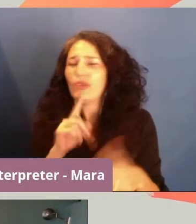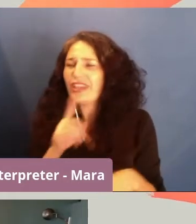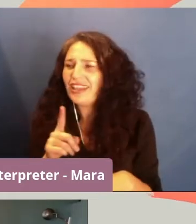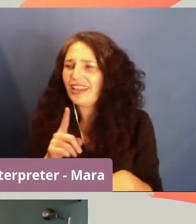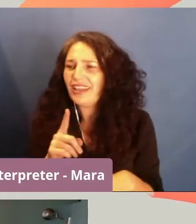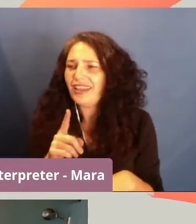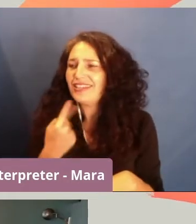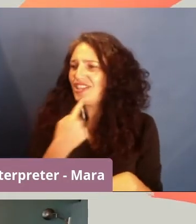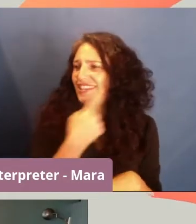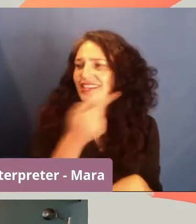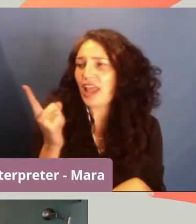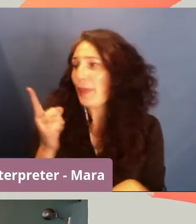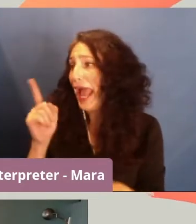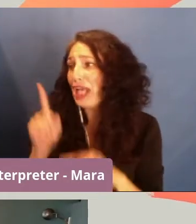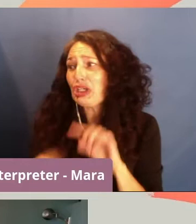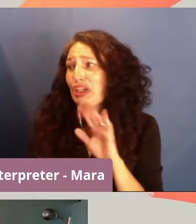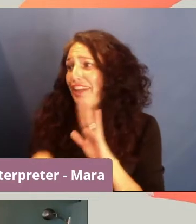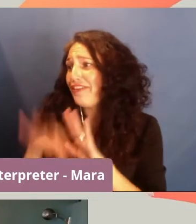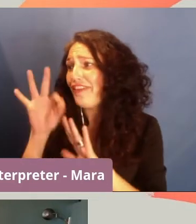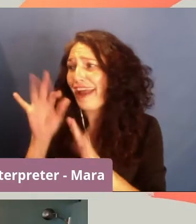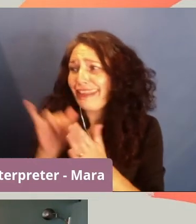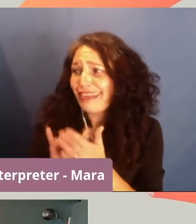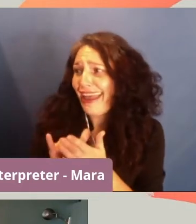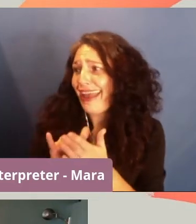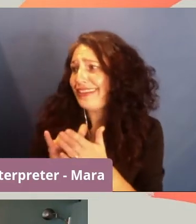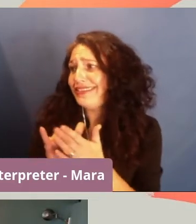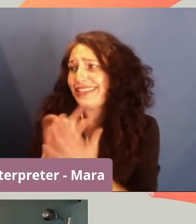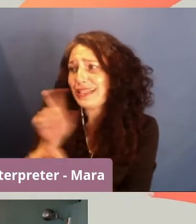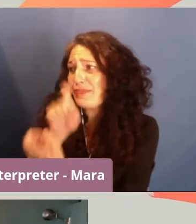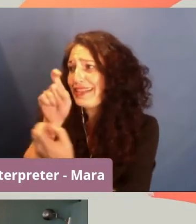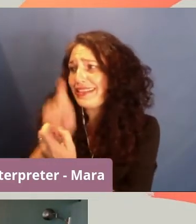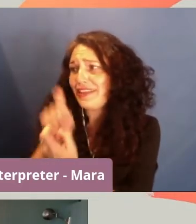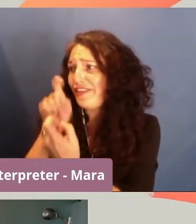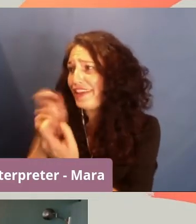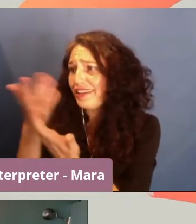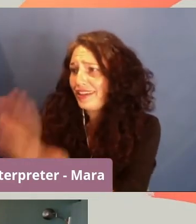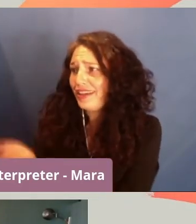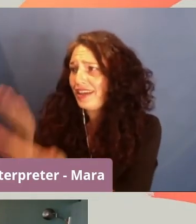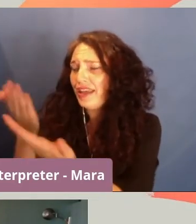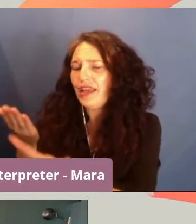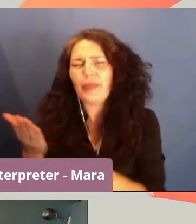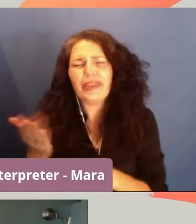And while that might all be true, I actually don't think that's what his question was about.